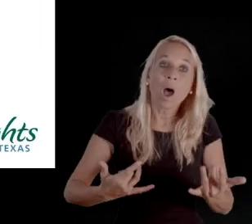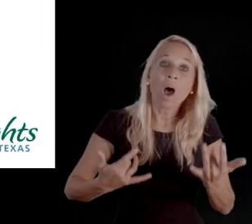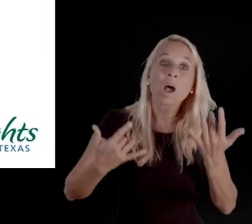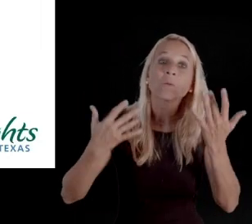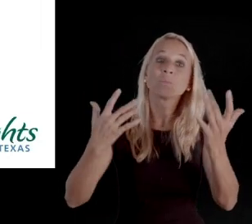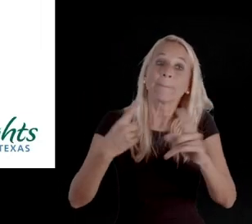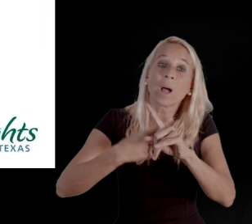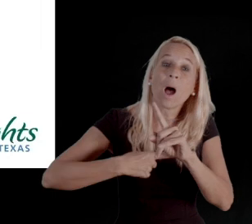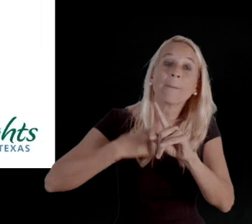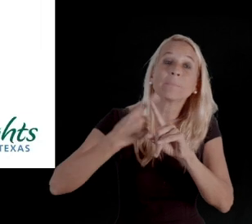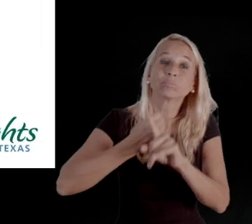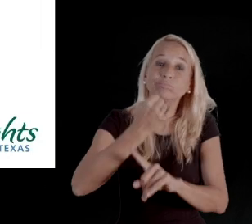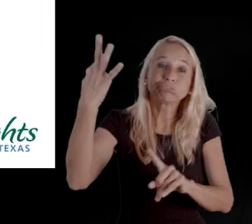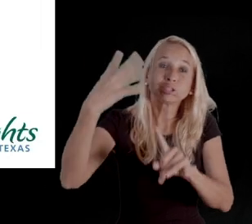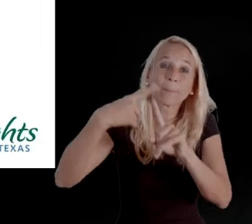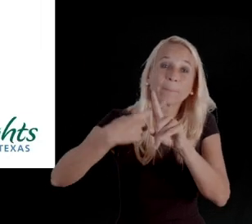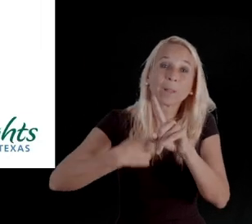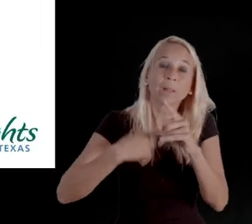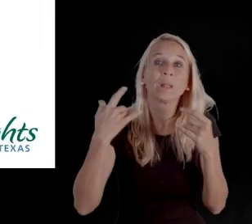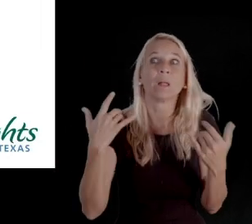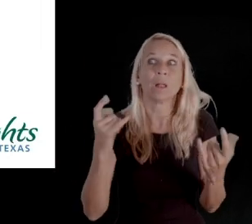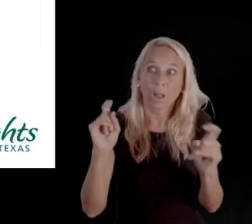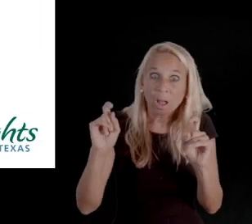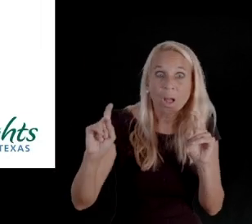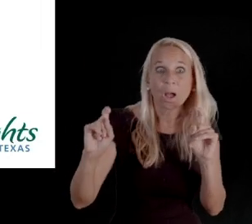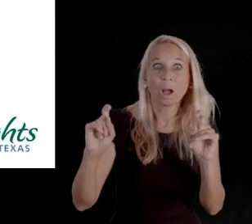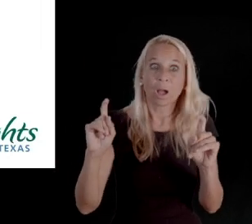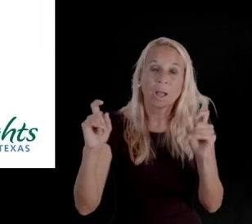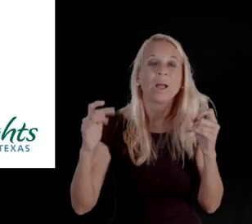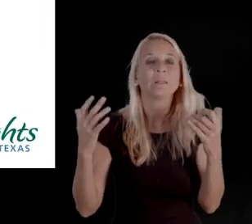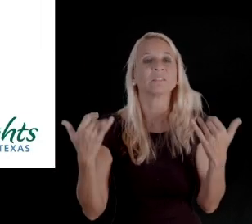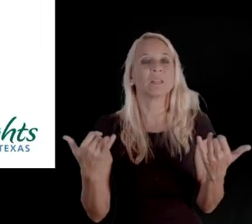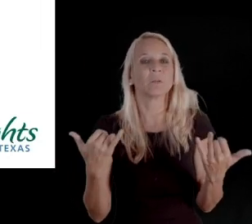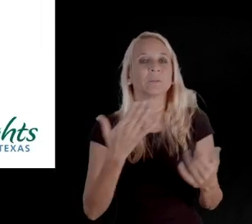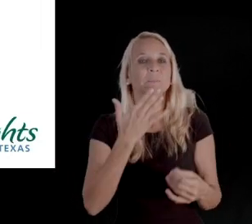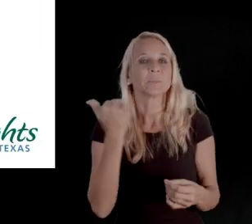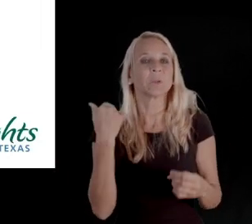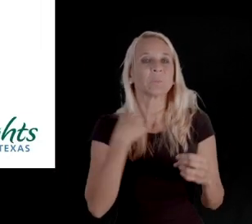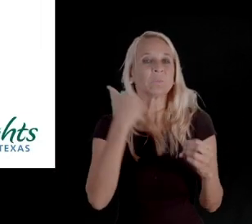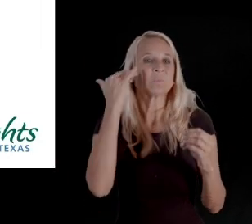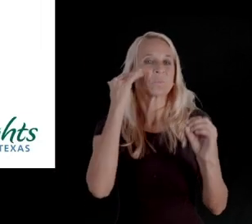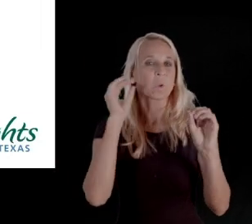which honestly if the service is being continued, it's okay. You know, we were okay with that.